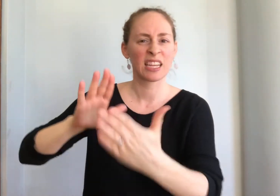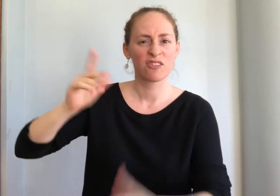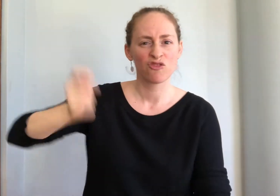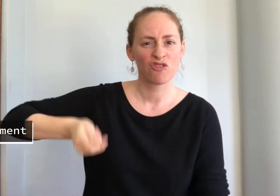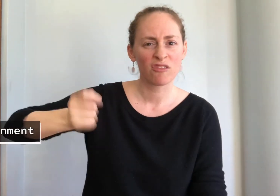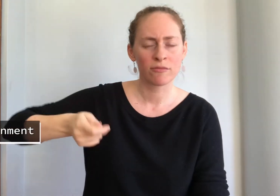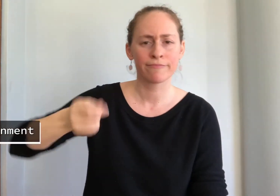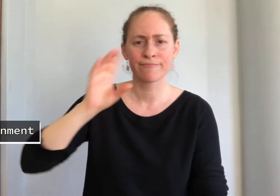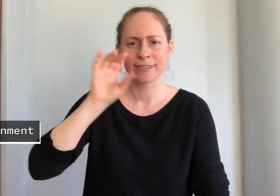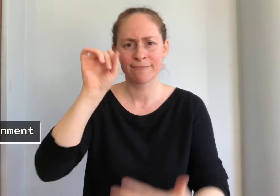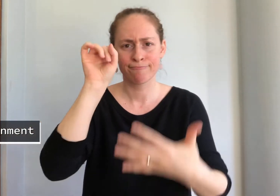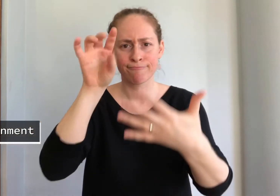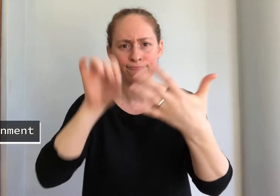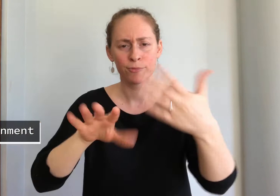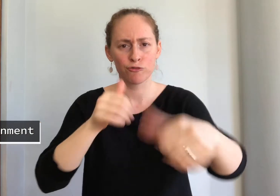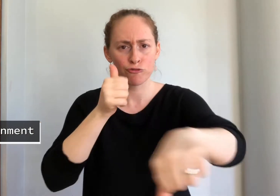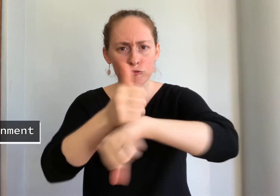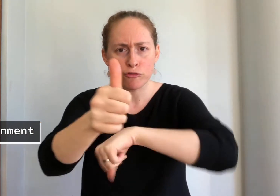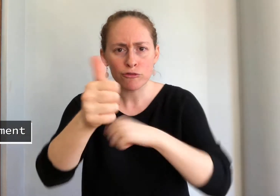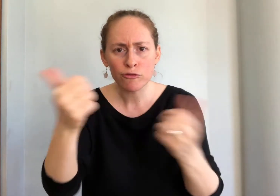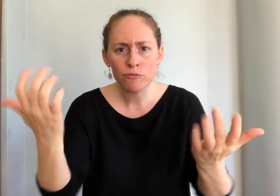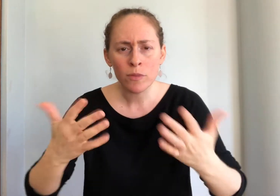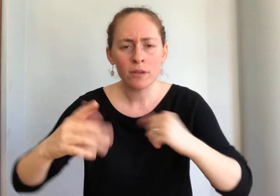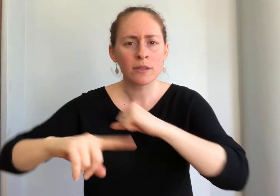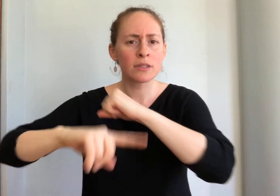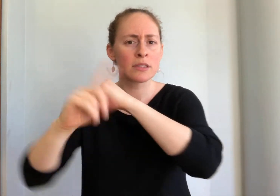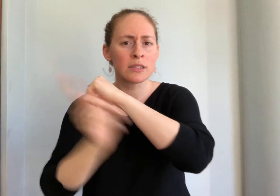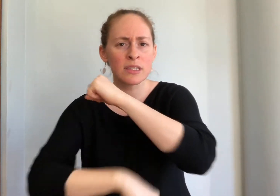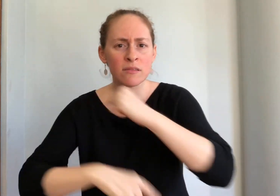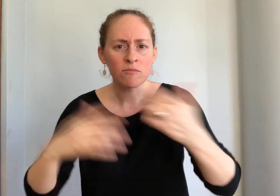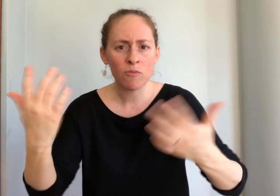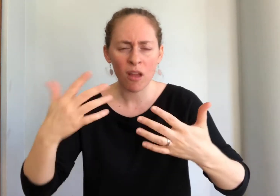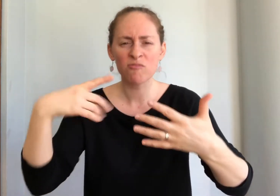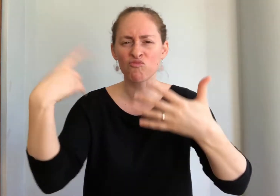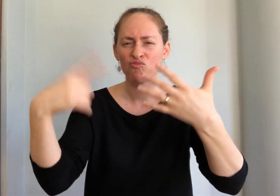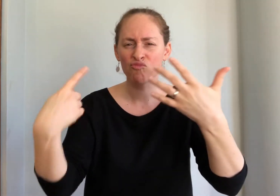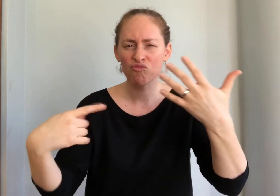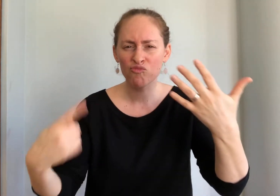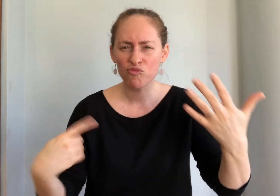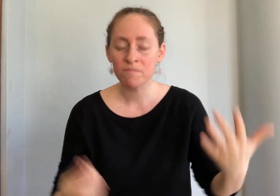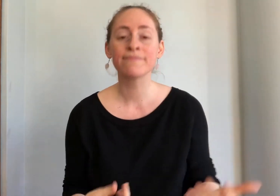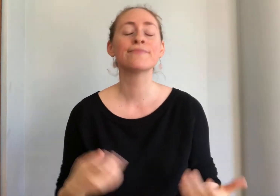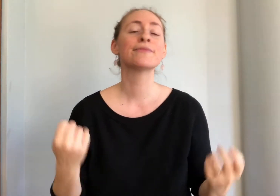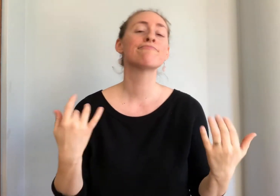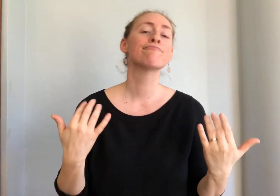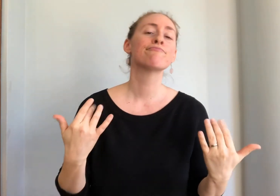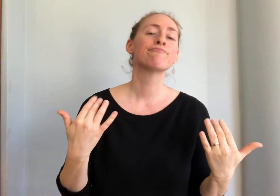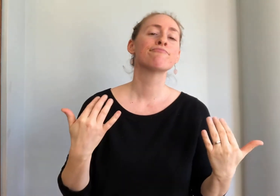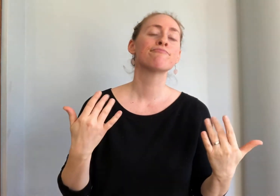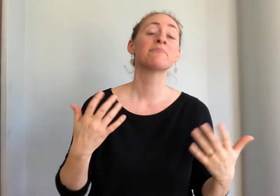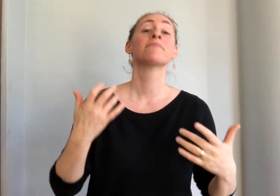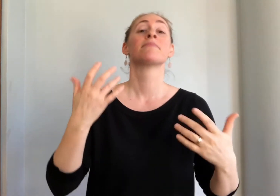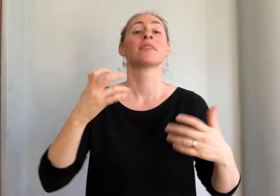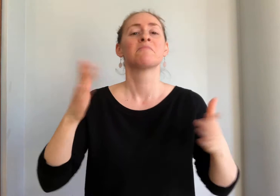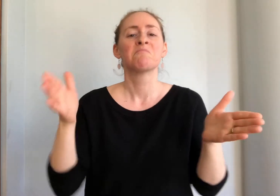They will face a judge who will state the charges, indictment, information or another charging documents.